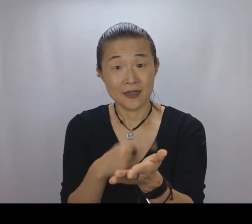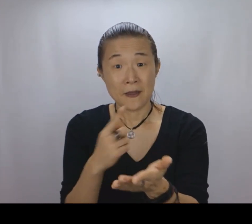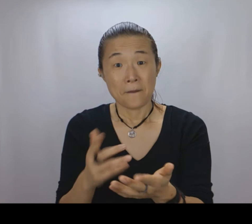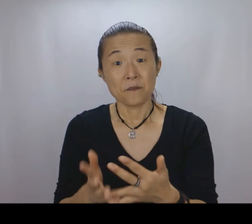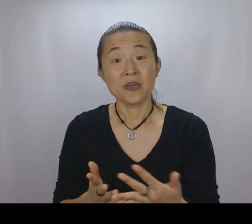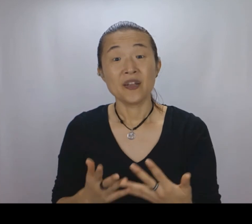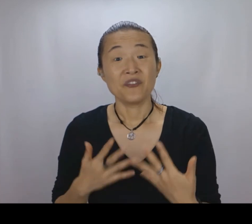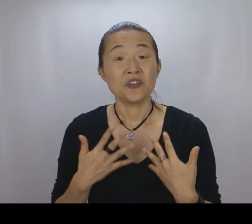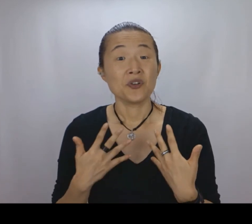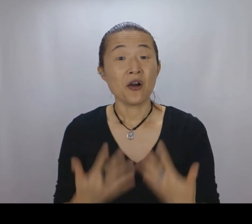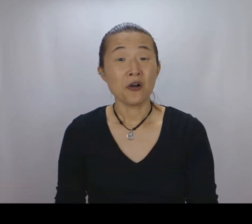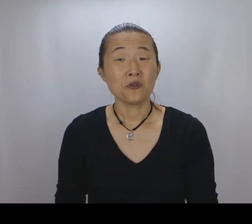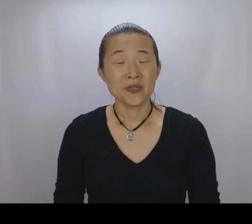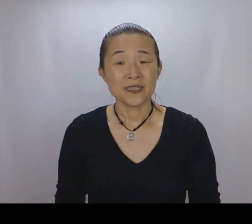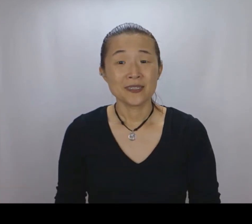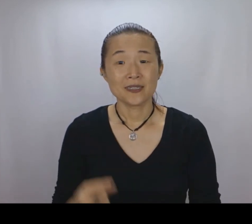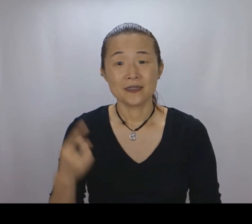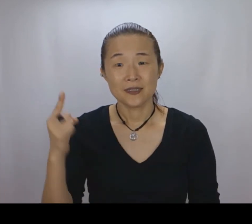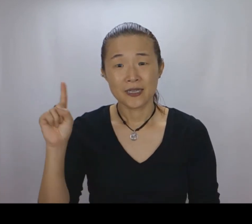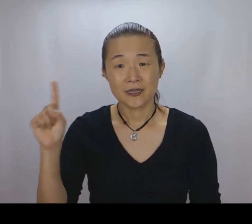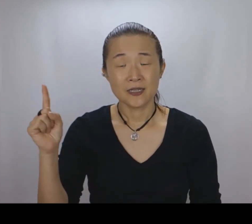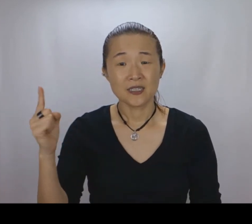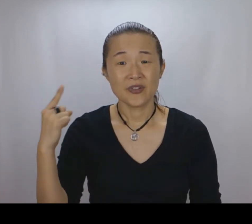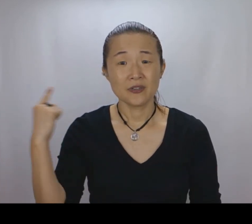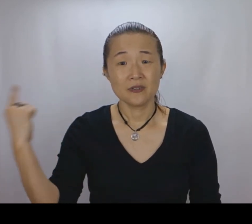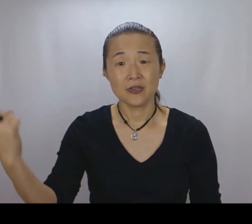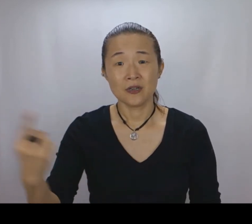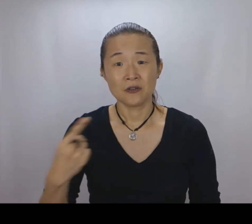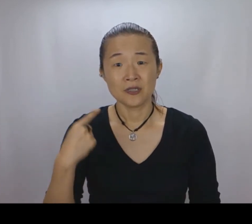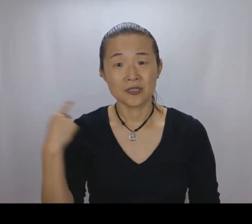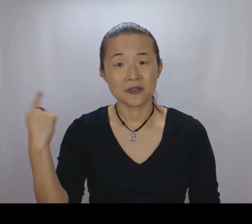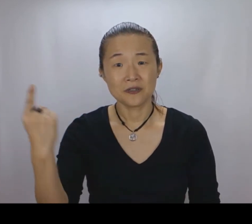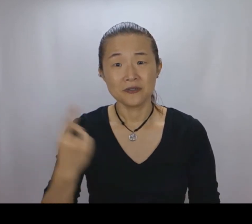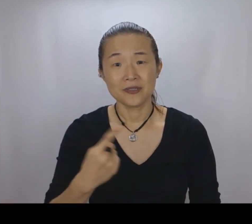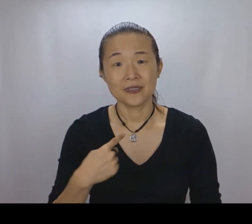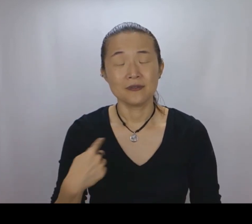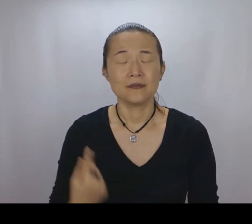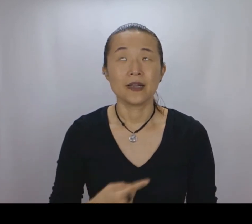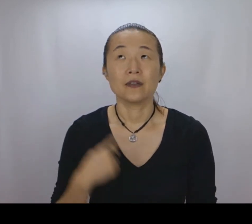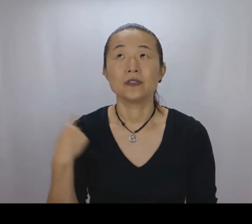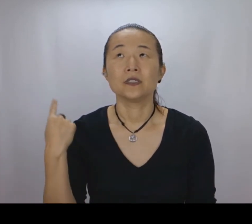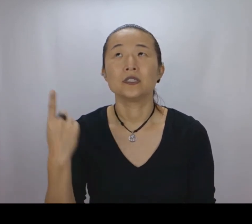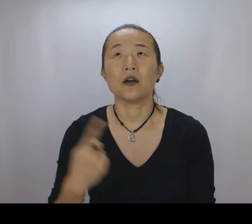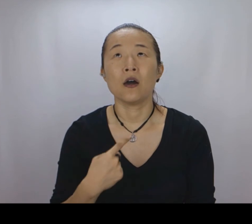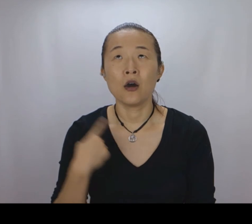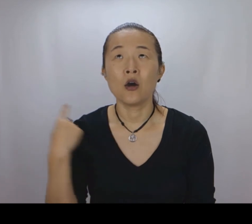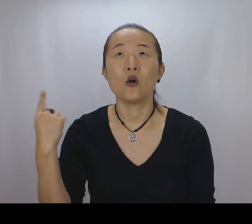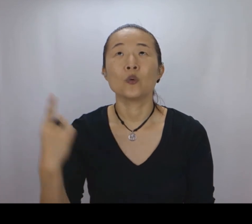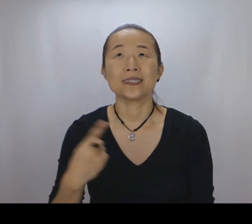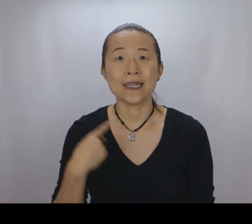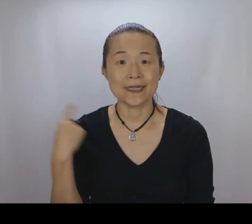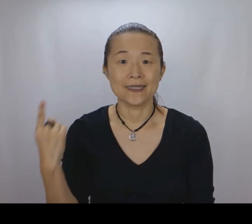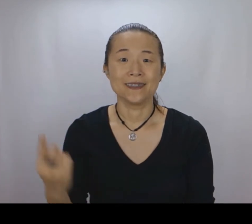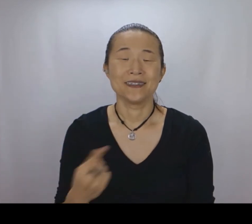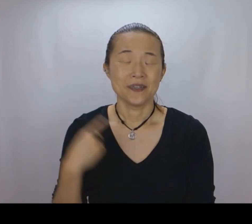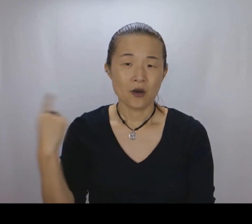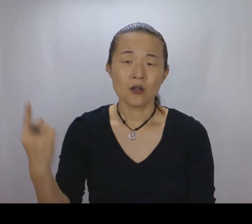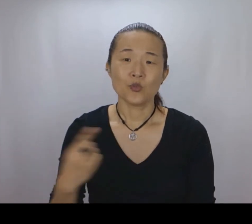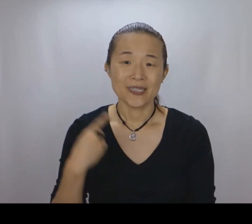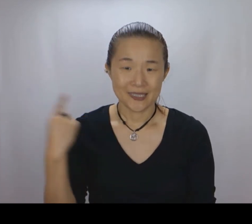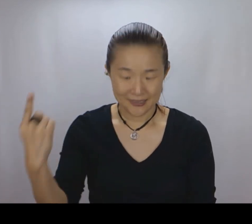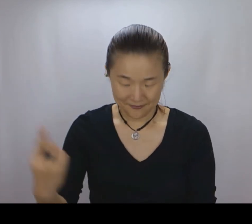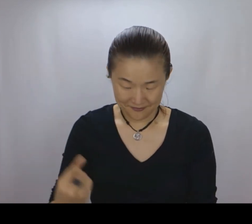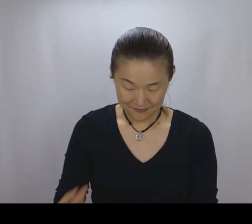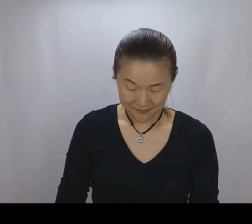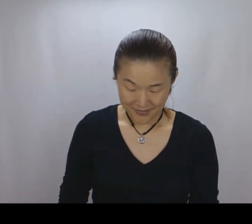but if you do it always take an index finger and go in a circle, so like, "She is ALWAYS late." Always.